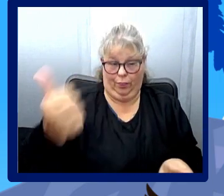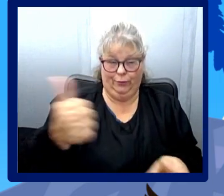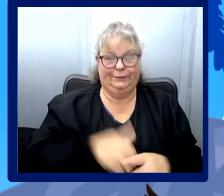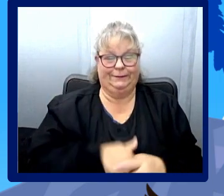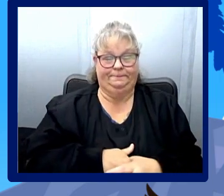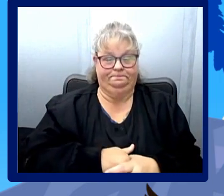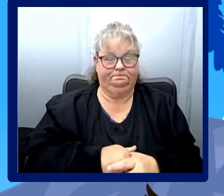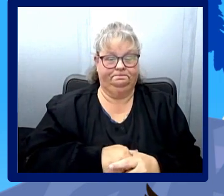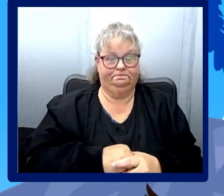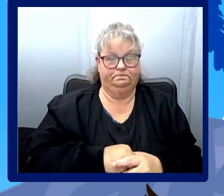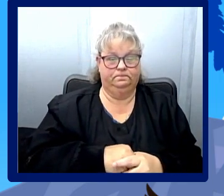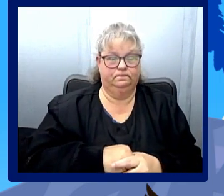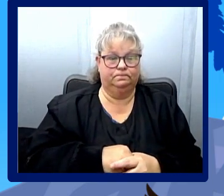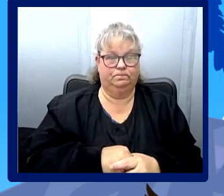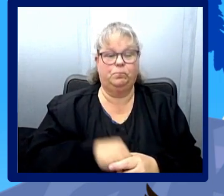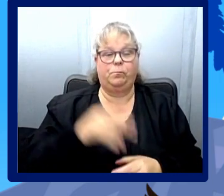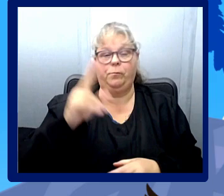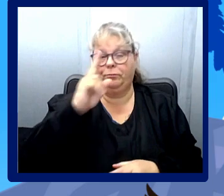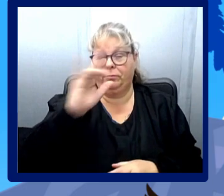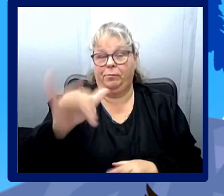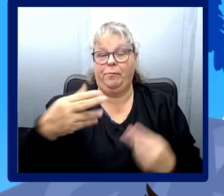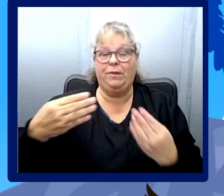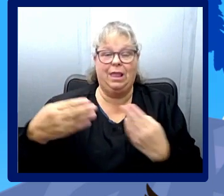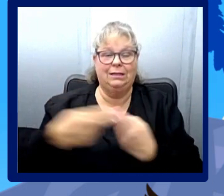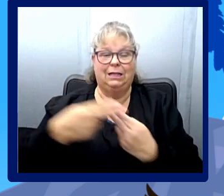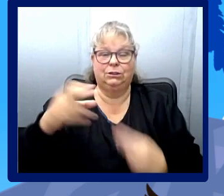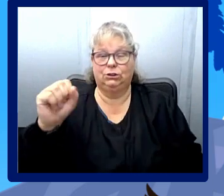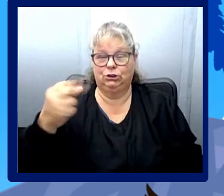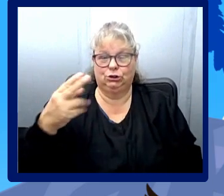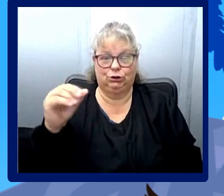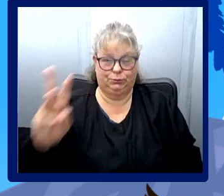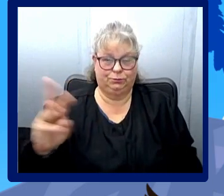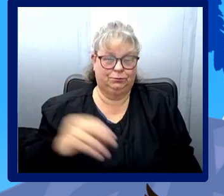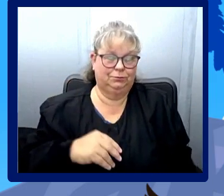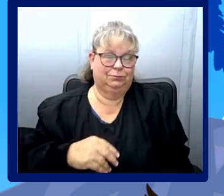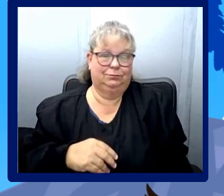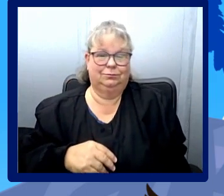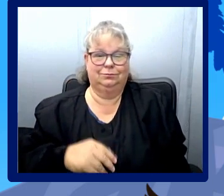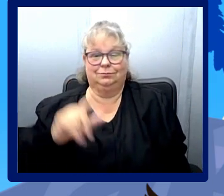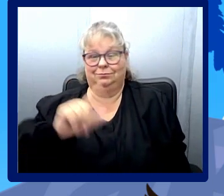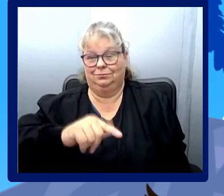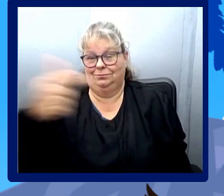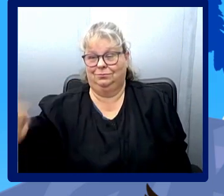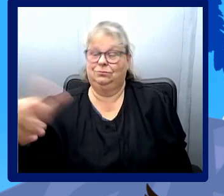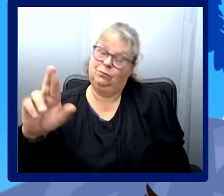So that wraps up our session. If you're looking to continue your Salesforce Lab Day journey,